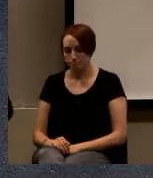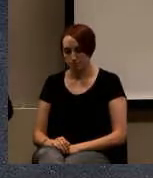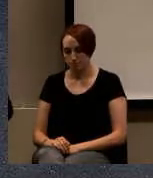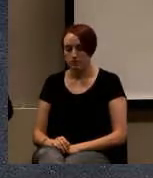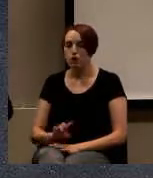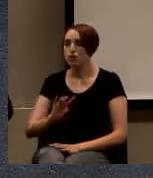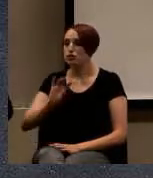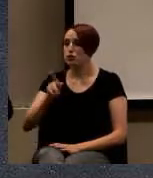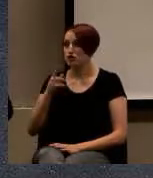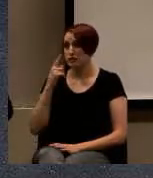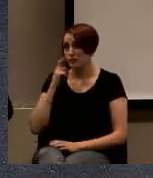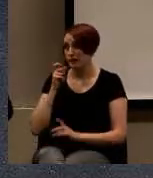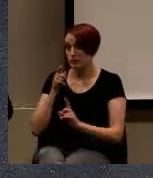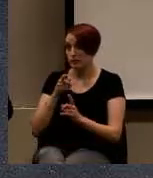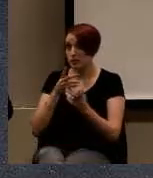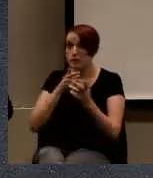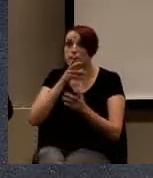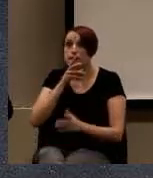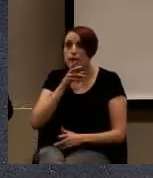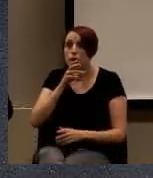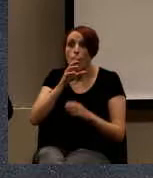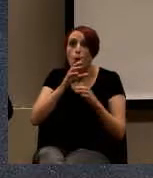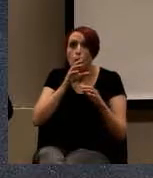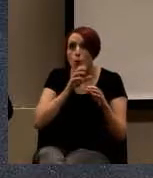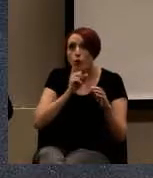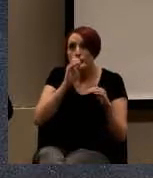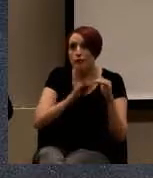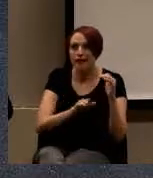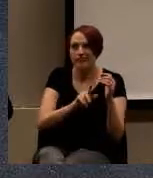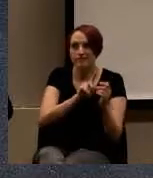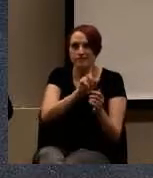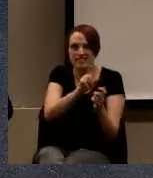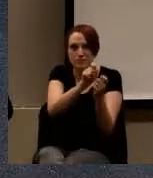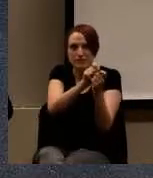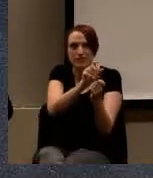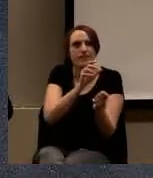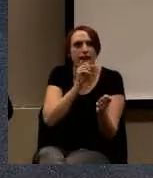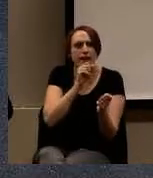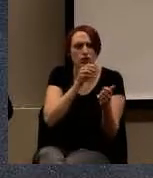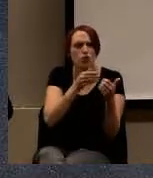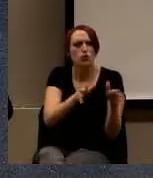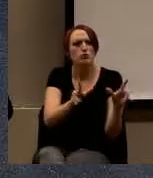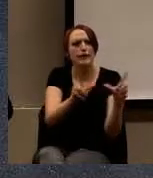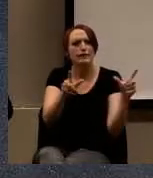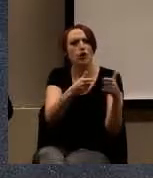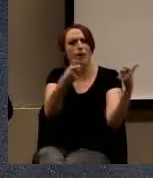age doesn't mean that they should lose their license. And we see those kind of ideas being floated, you